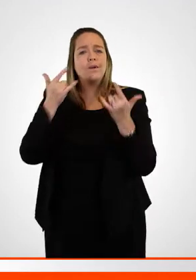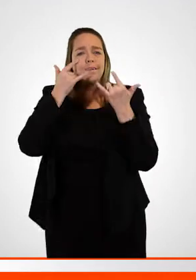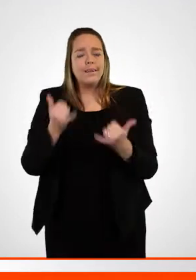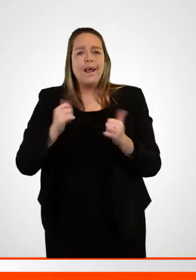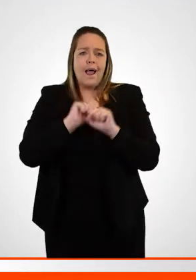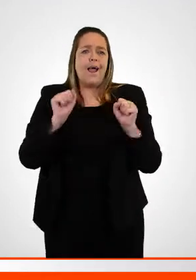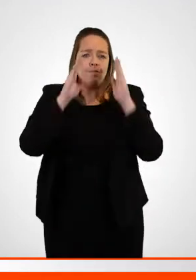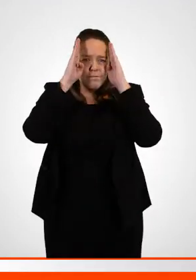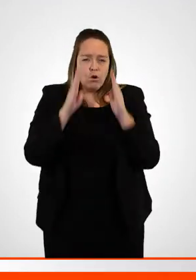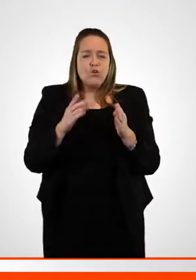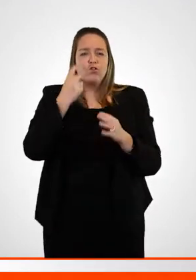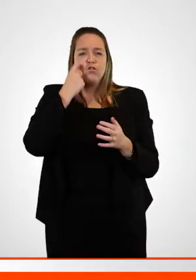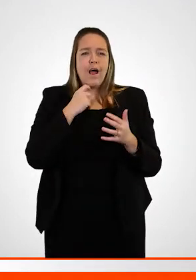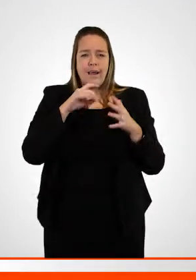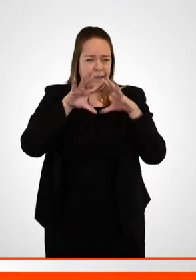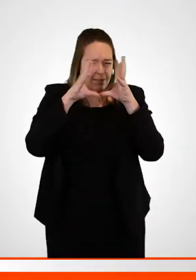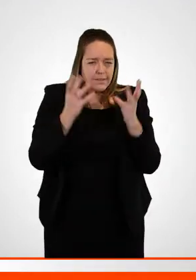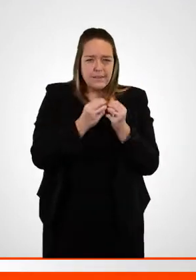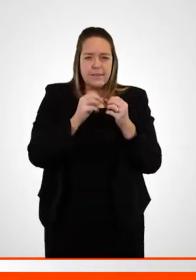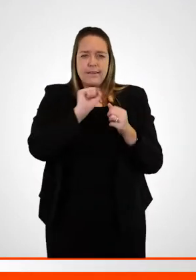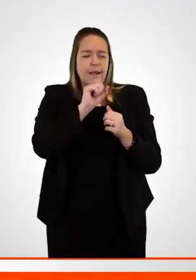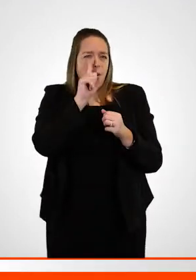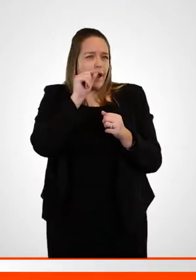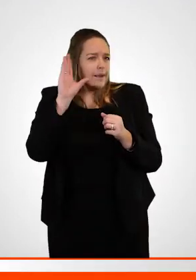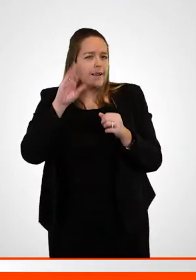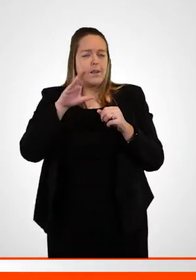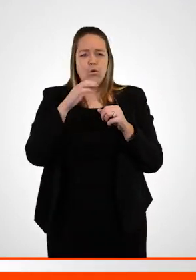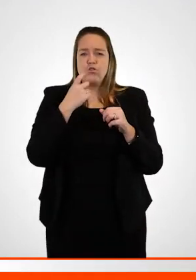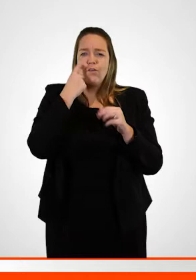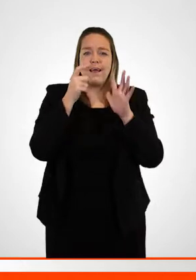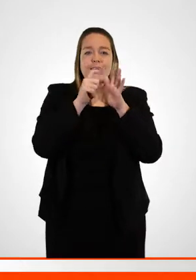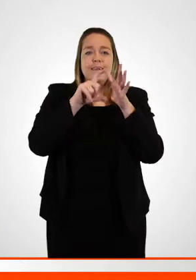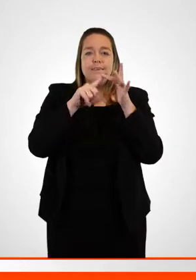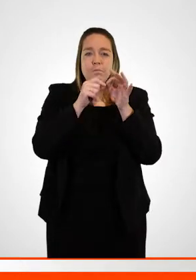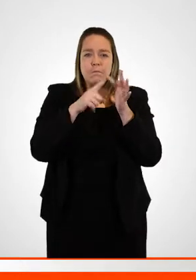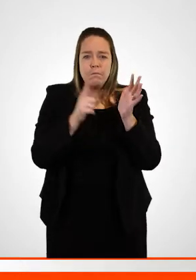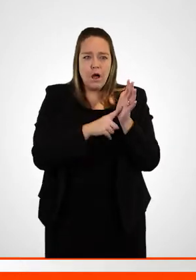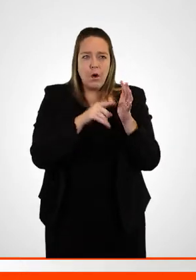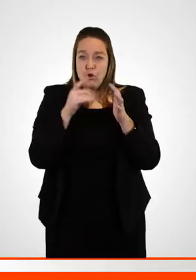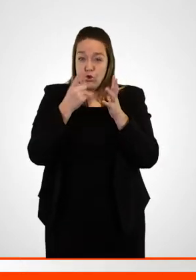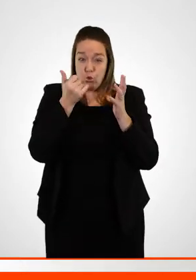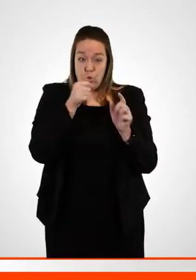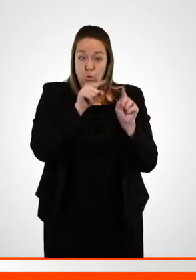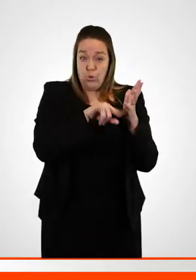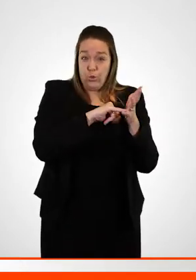because we've worked so hard to get every scrap of hearing, every decibel to help these children hear to be able to process language